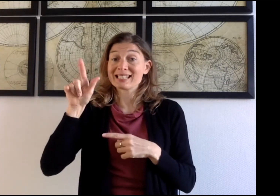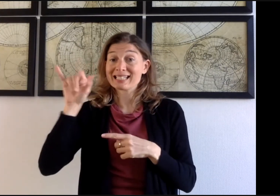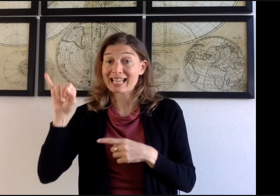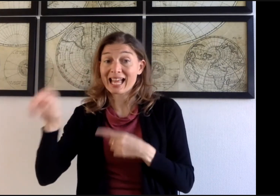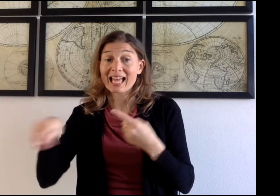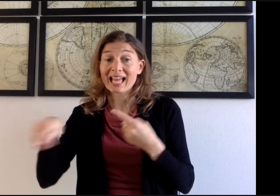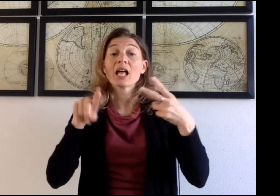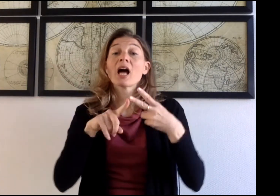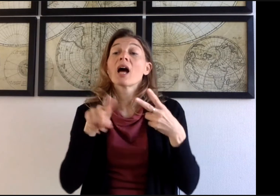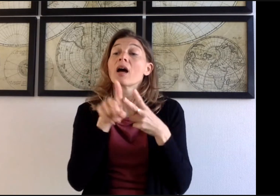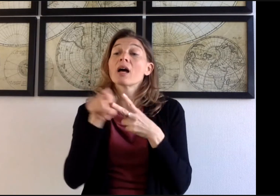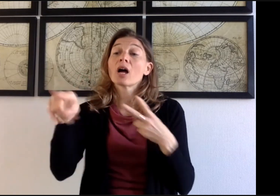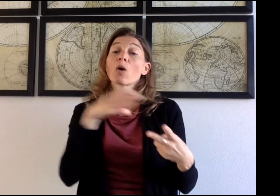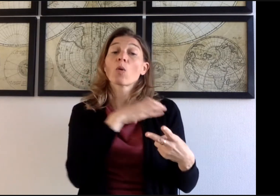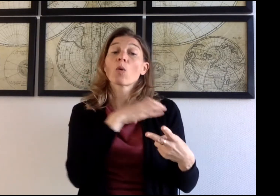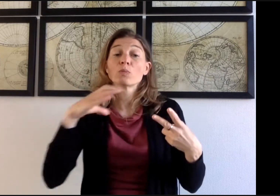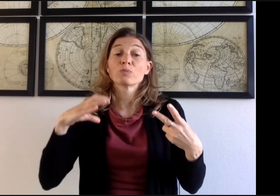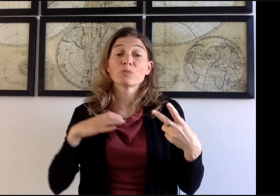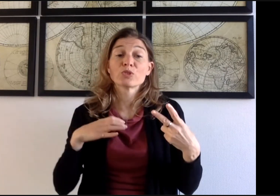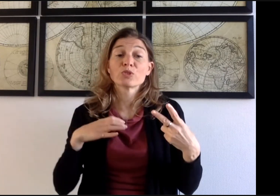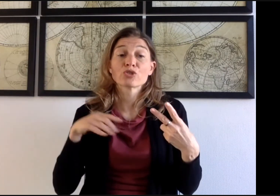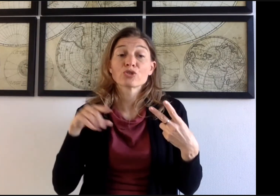Kyriakides and Commissioner for Jobs, Schmit,